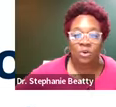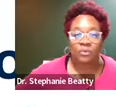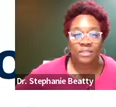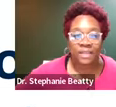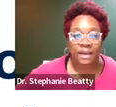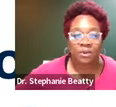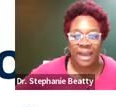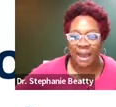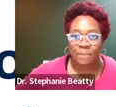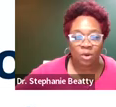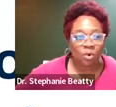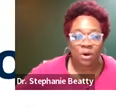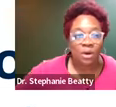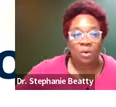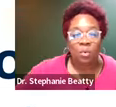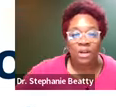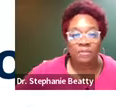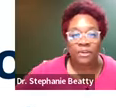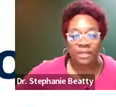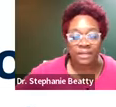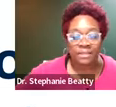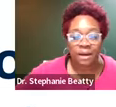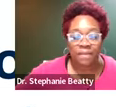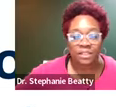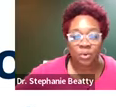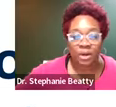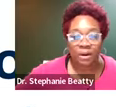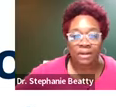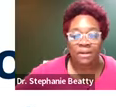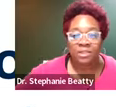or if we're sad or happy, or whatever it is that's going on.